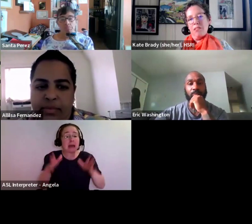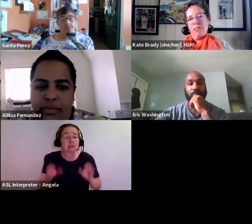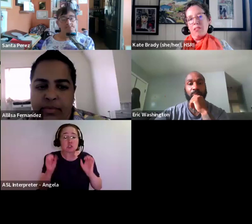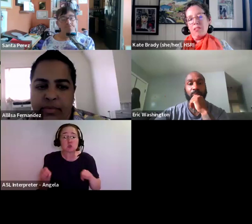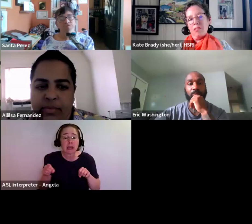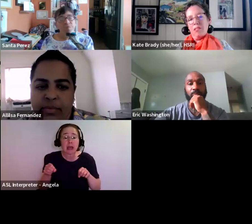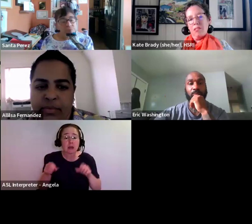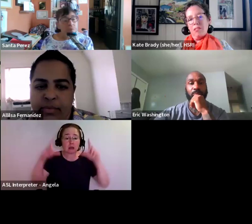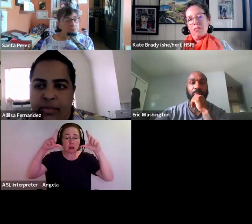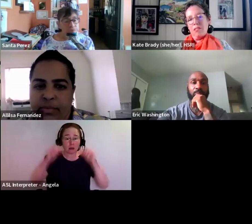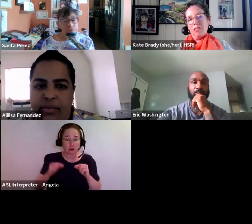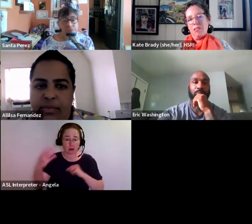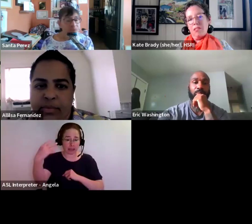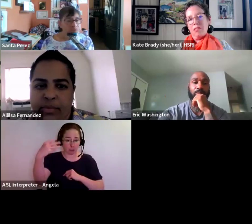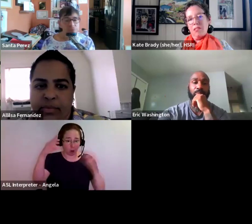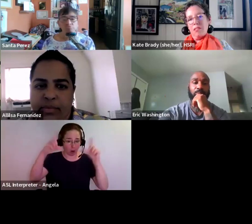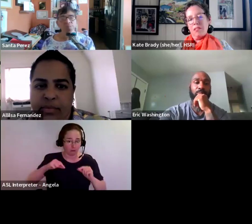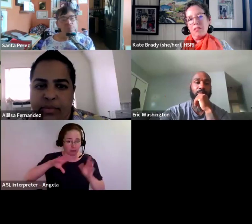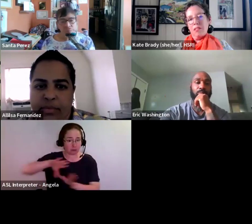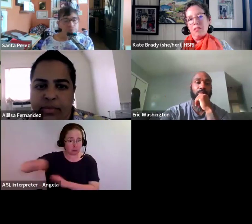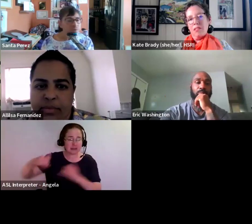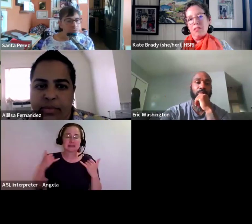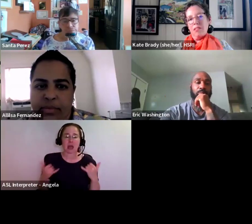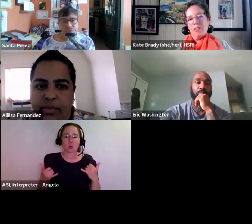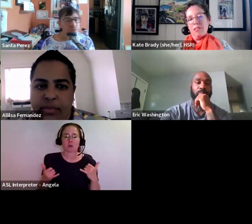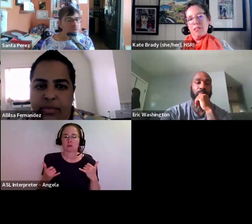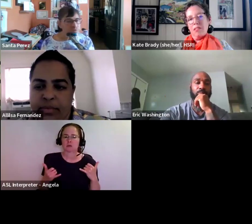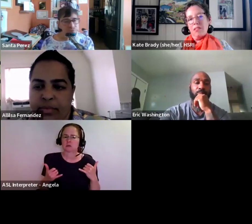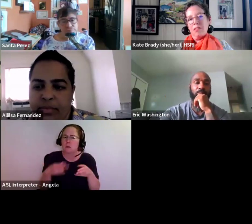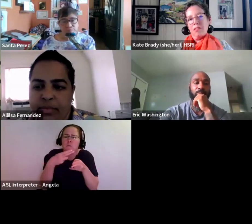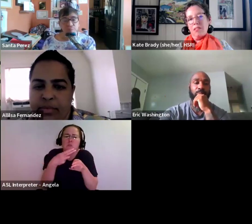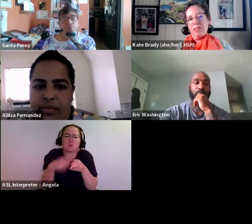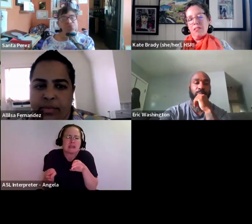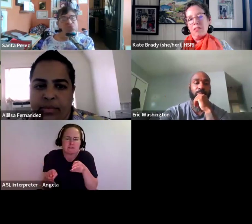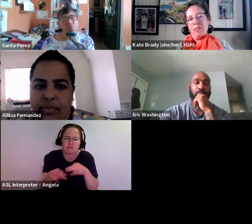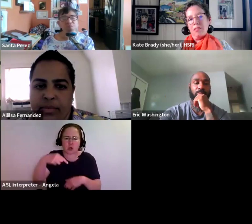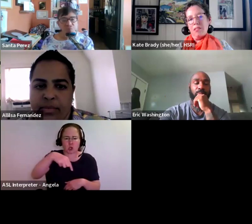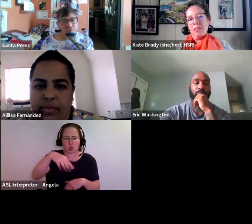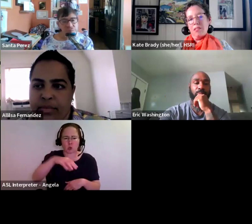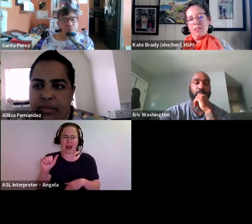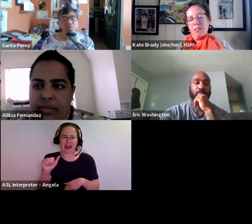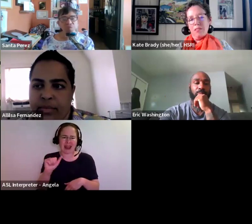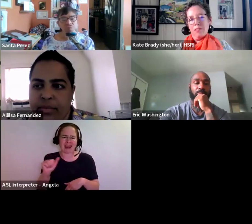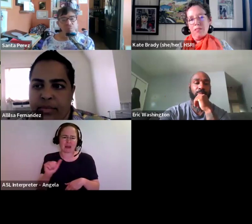your videos off, and we will be moving into very, very brief Q A, and wrap up of the webinar.